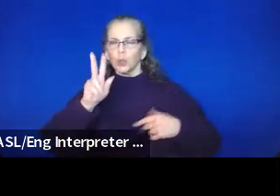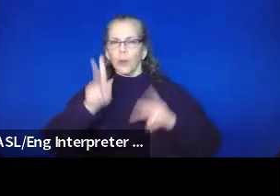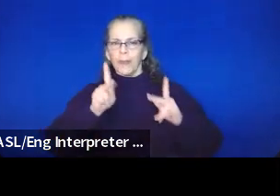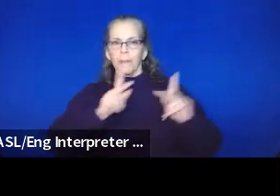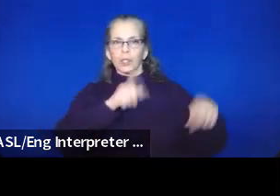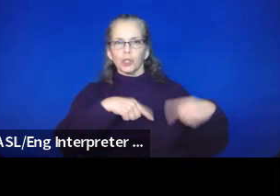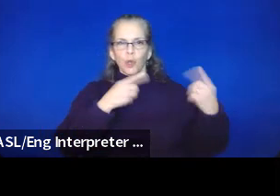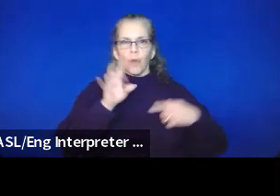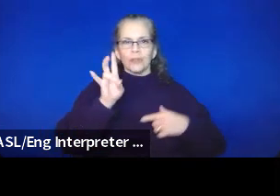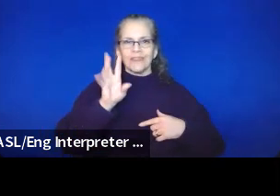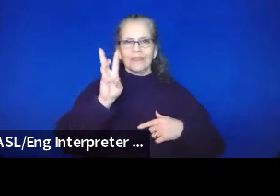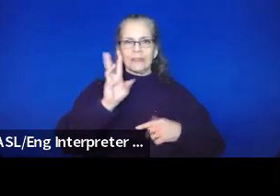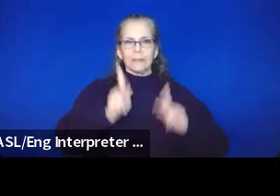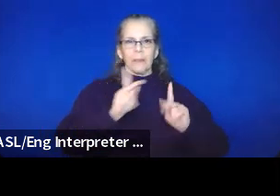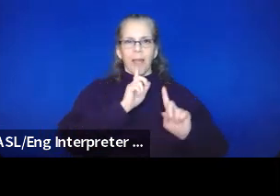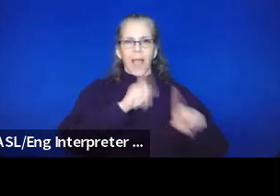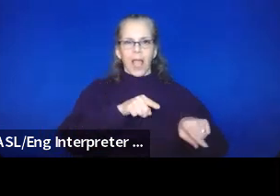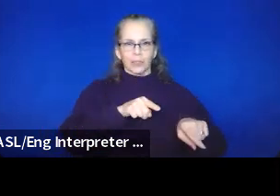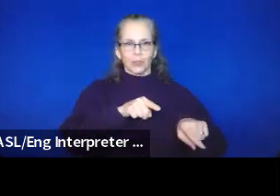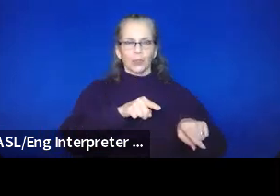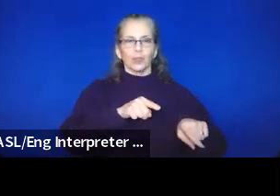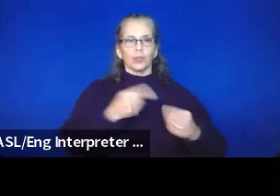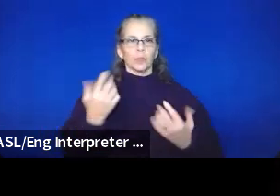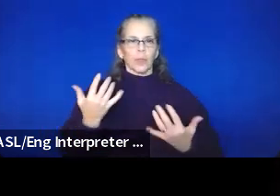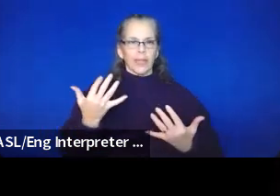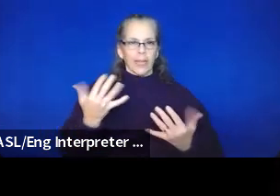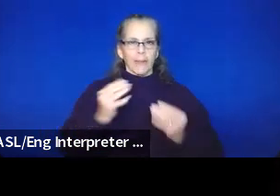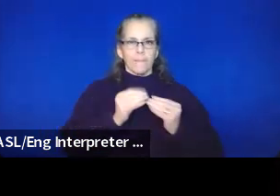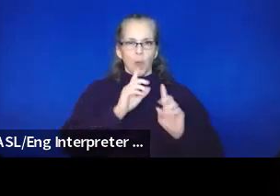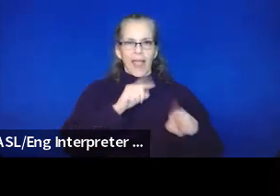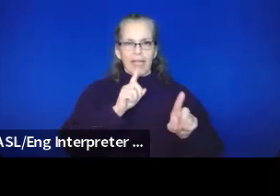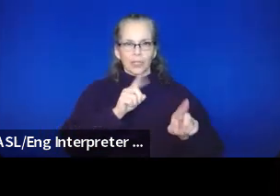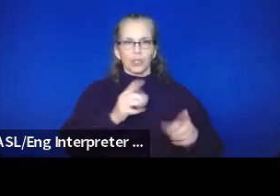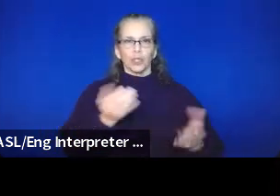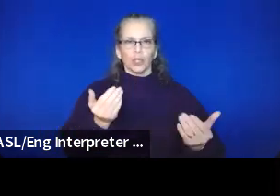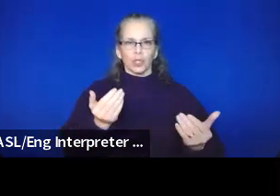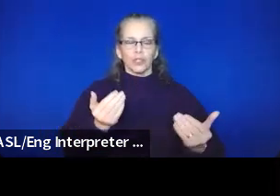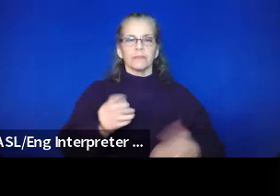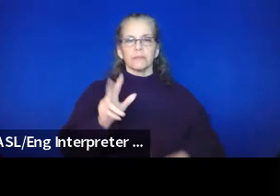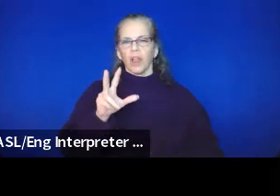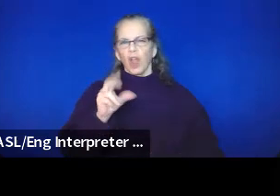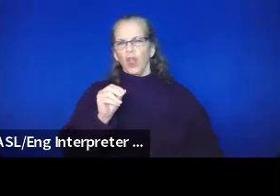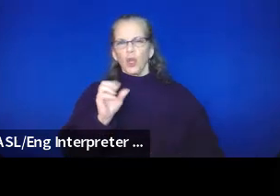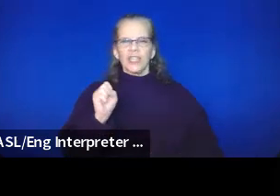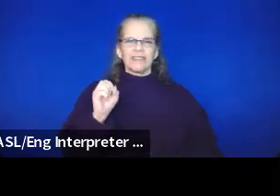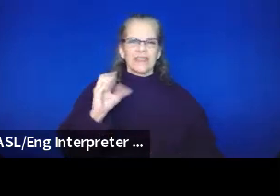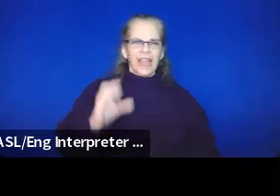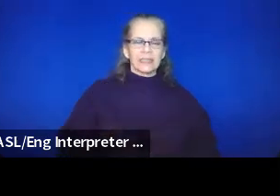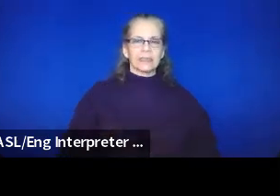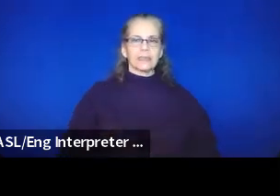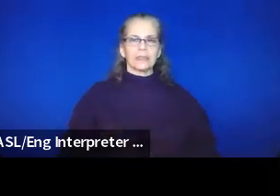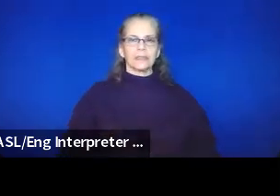I'll give it 30 more seconds.